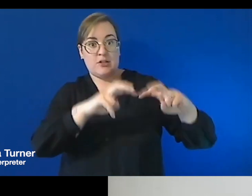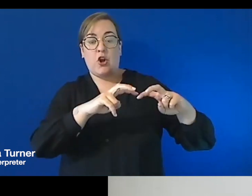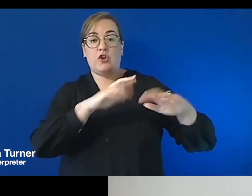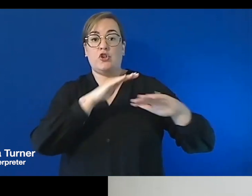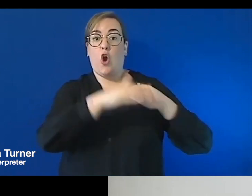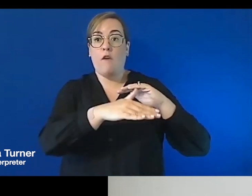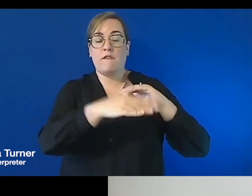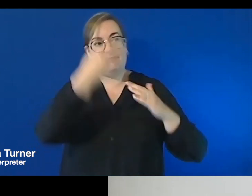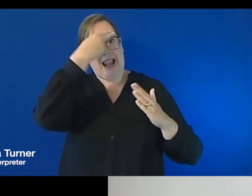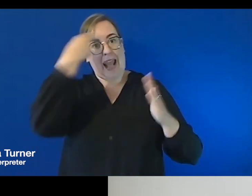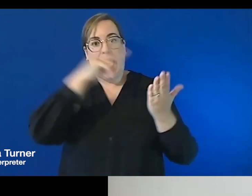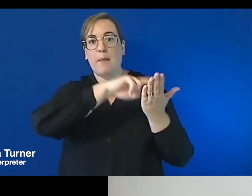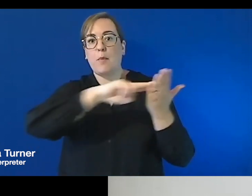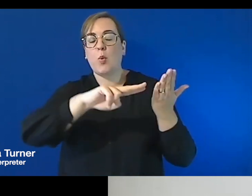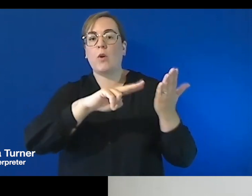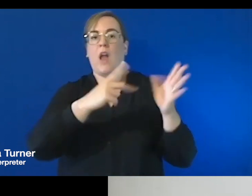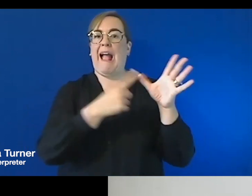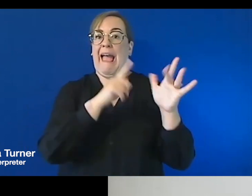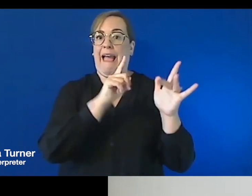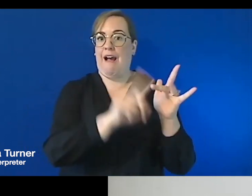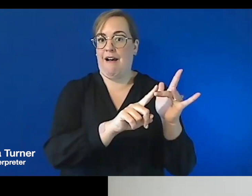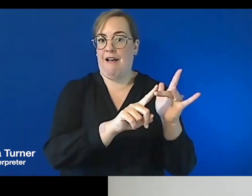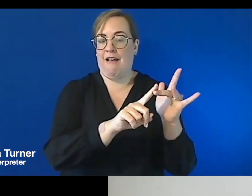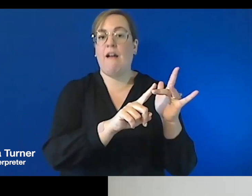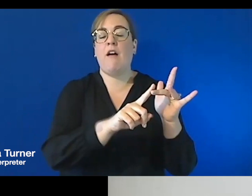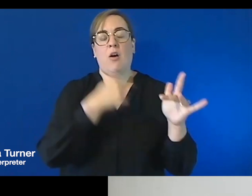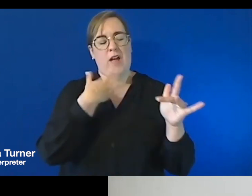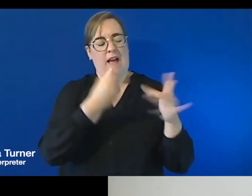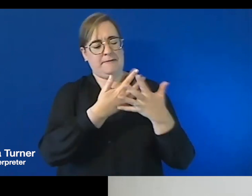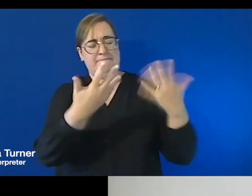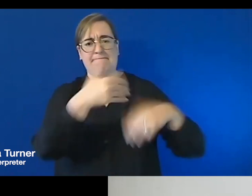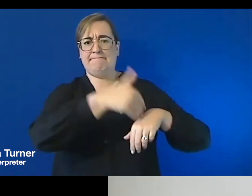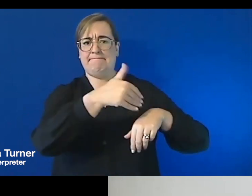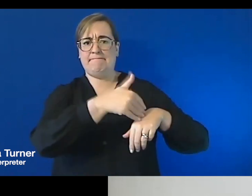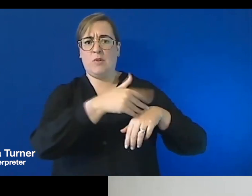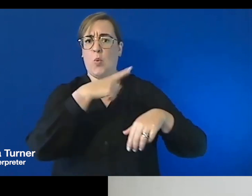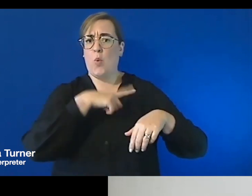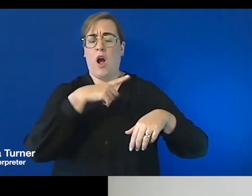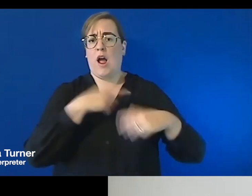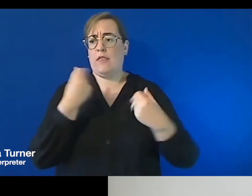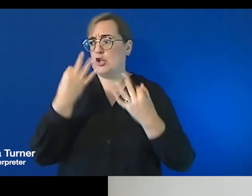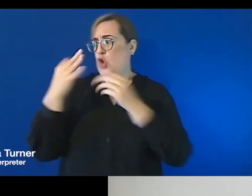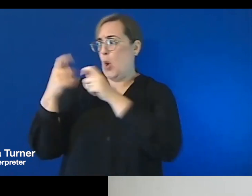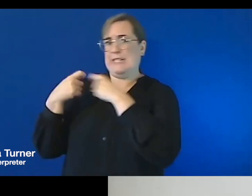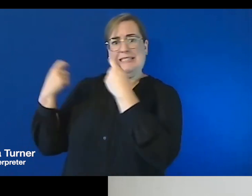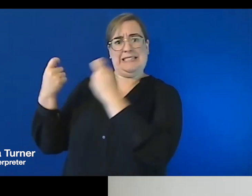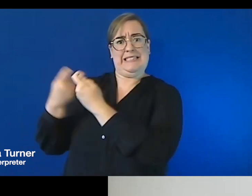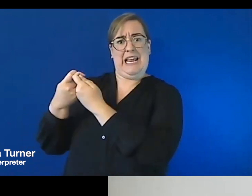in AI we face significant problems because we have no relevant teams focused on particular problems.